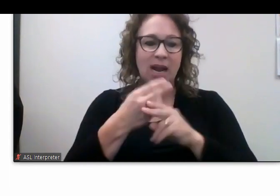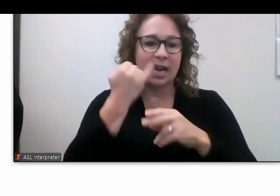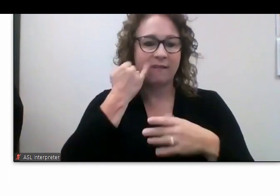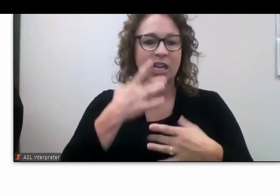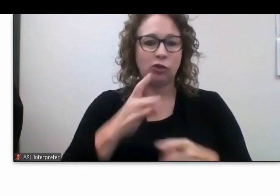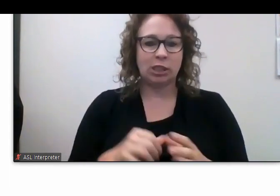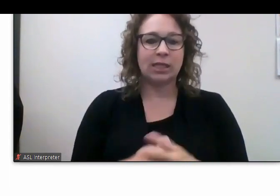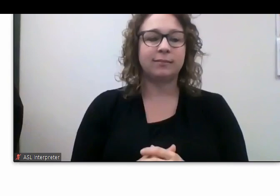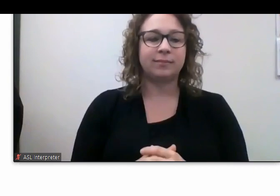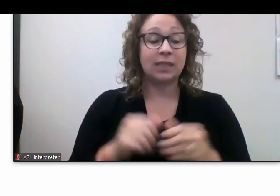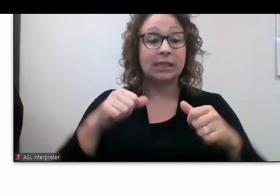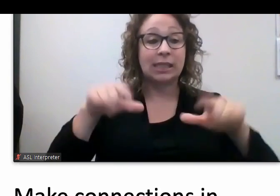Slide.